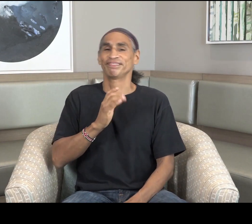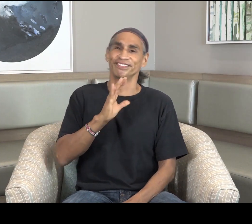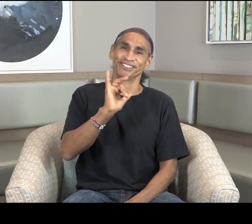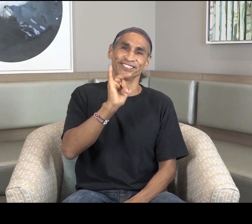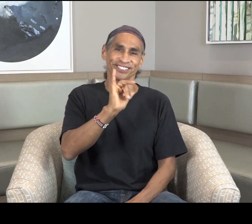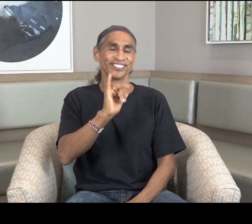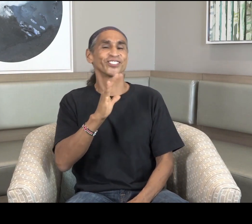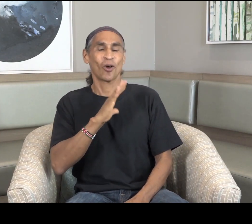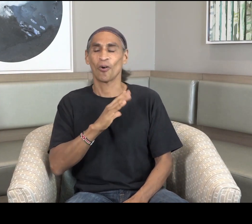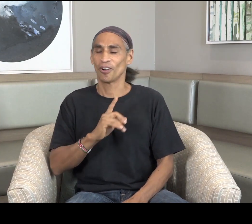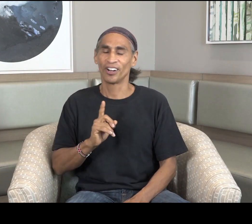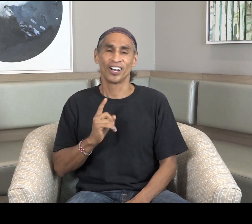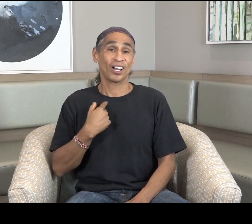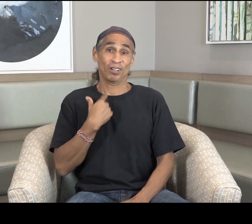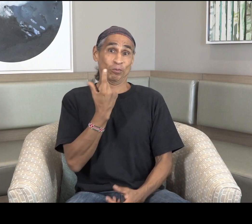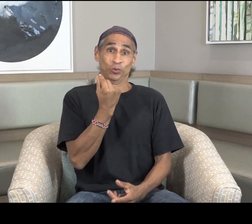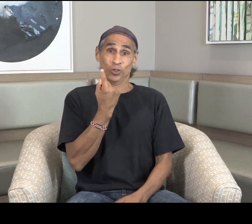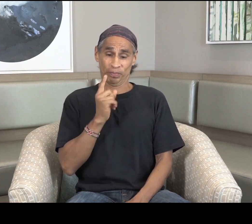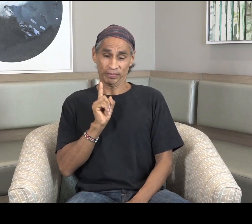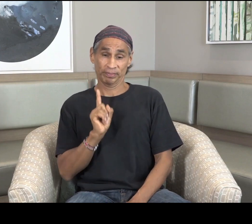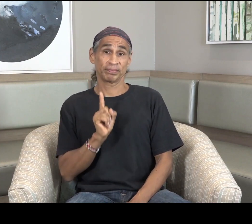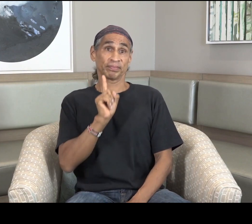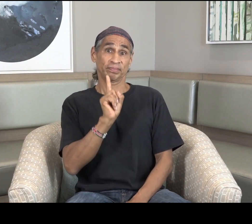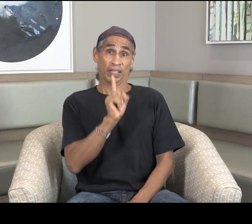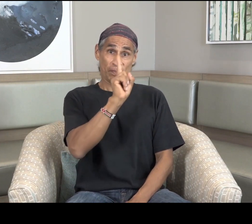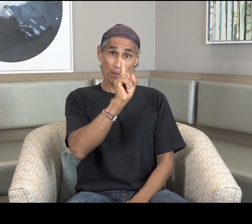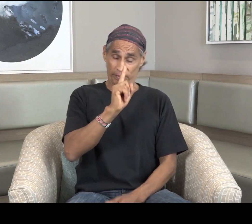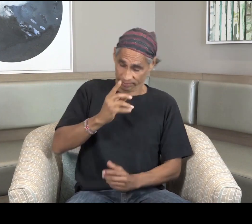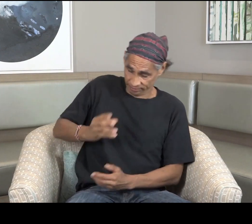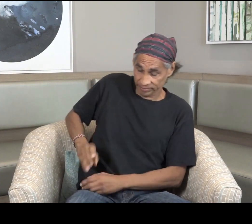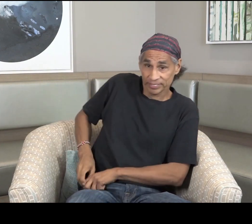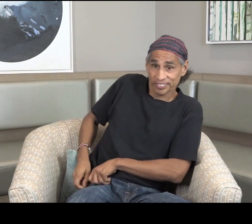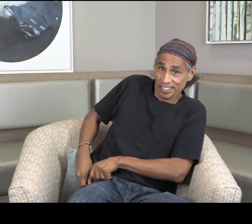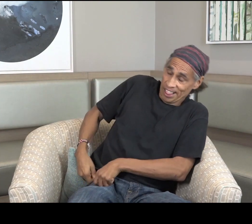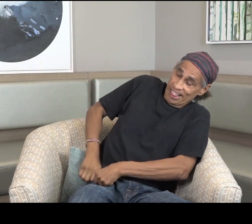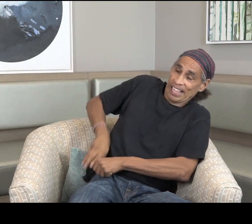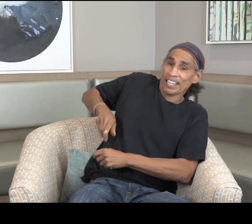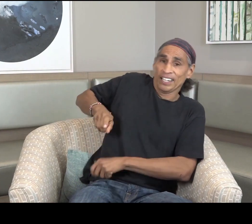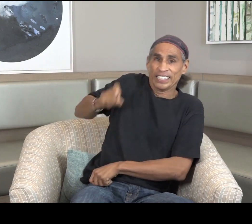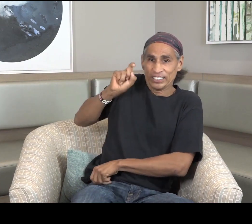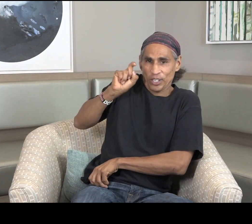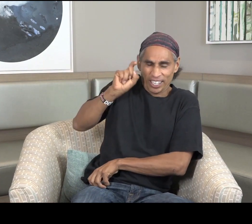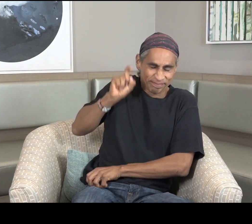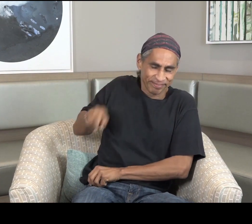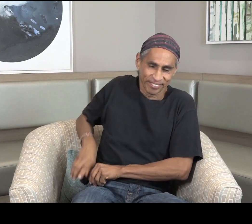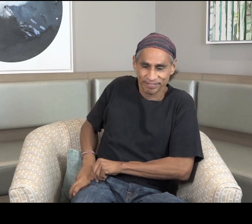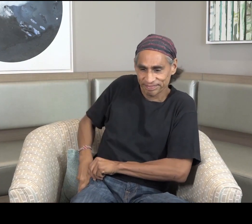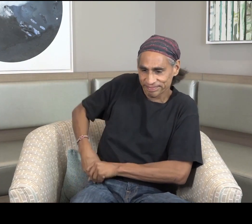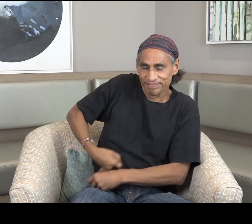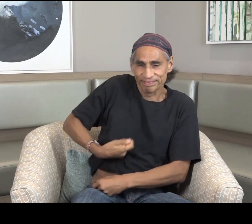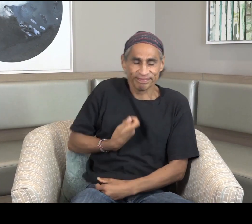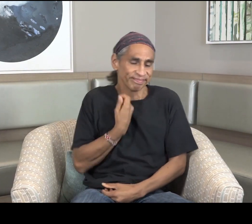I’m thinking okay you know I step out and I reached in and out